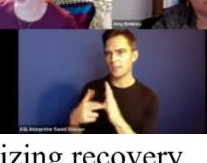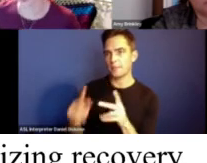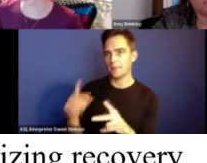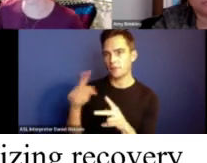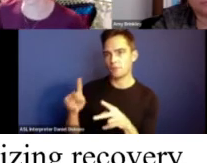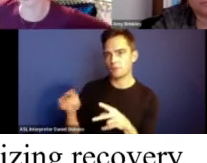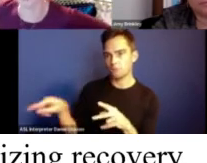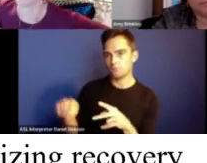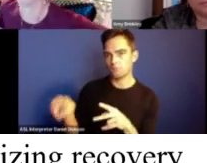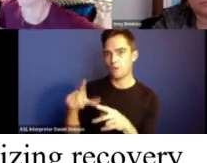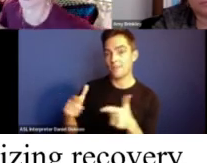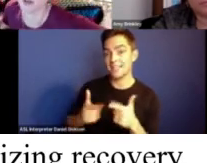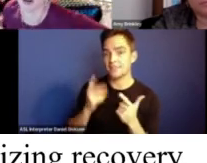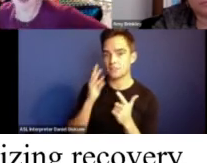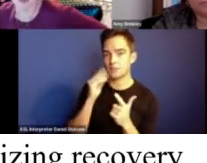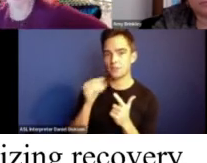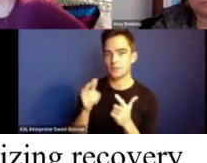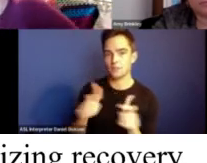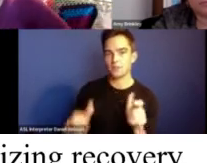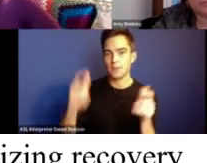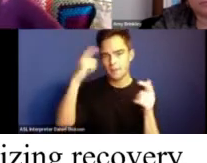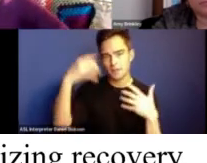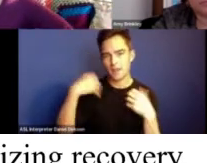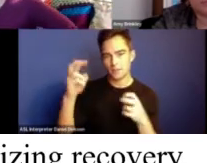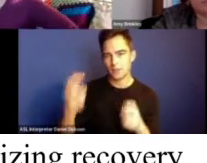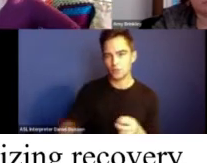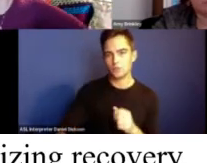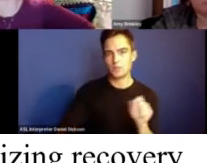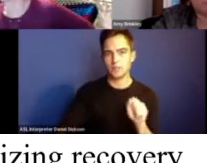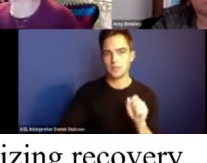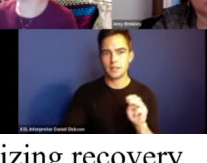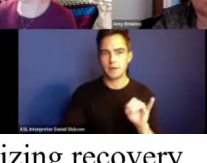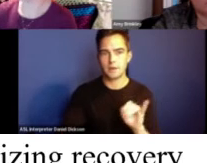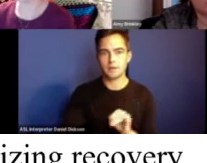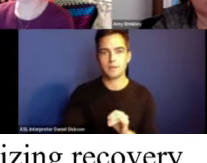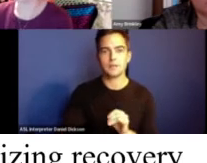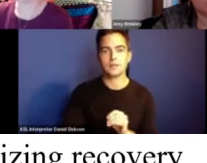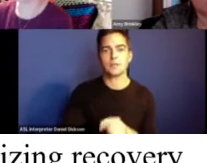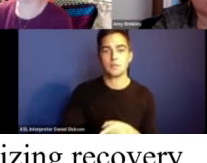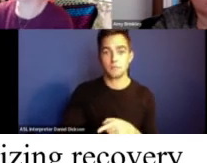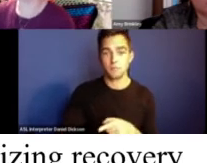with lived experience and significant mental health issues. Do you have a rough breakdown of sort of when you